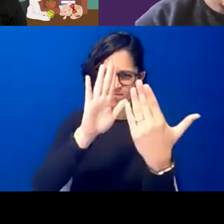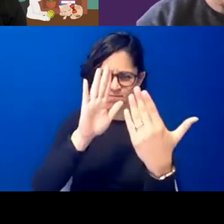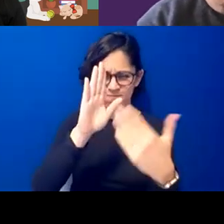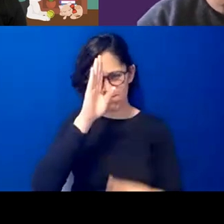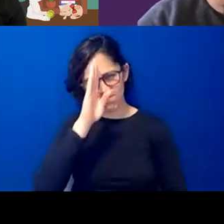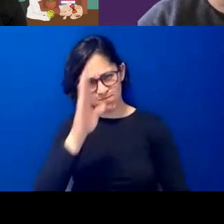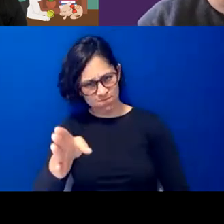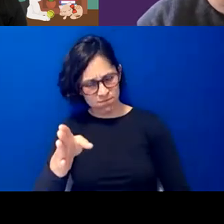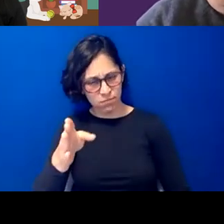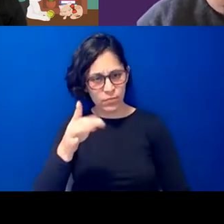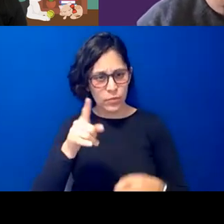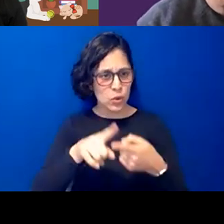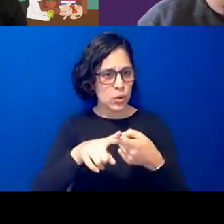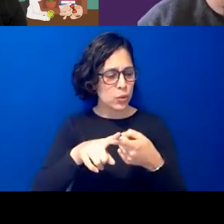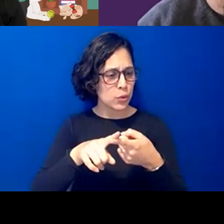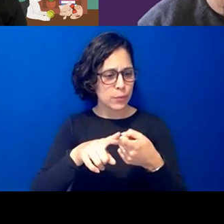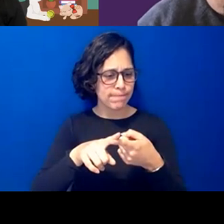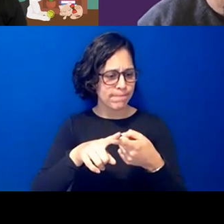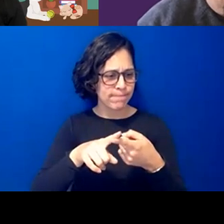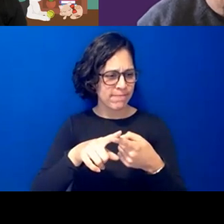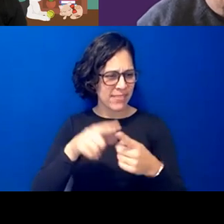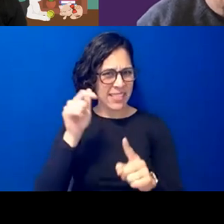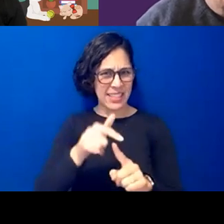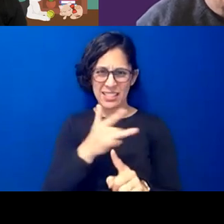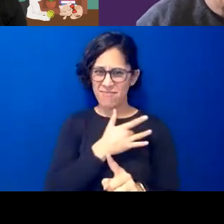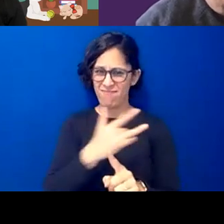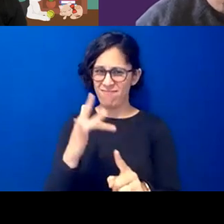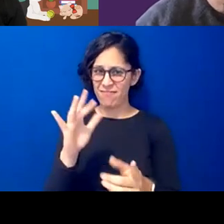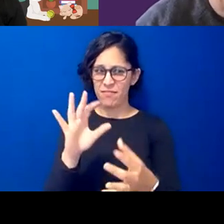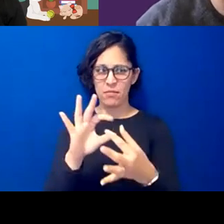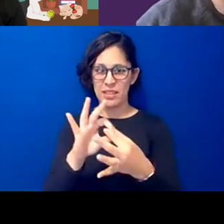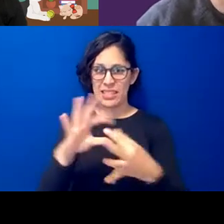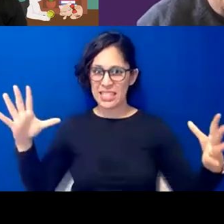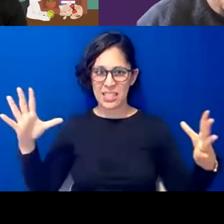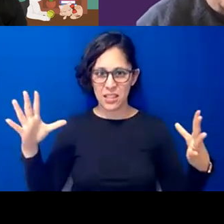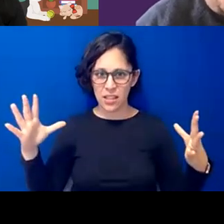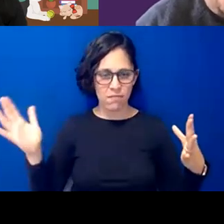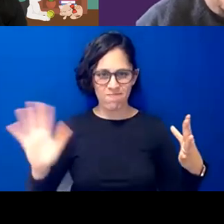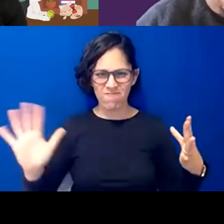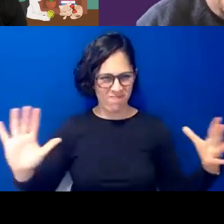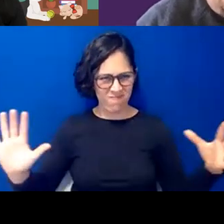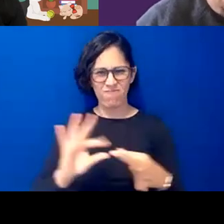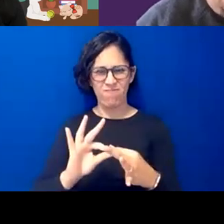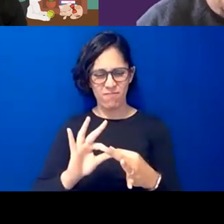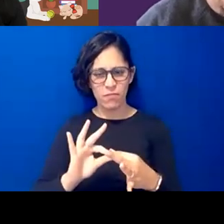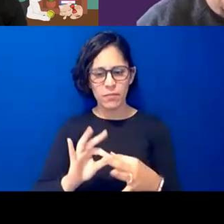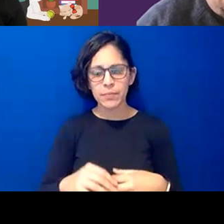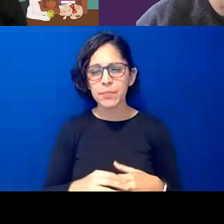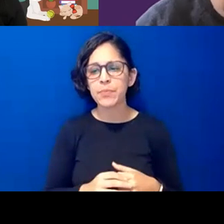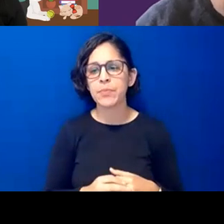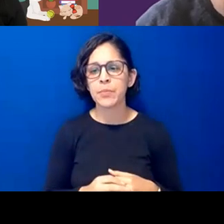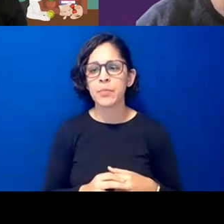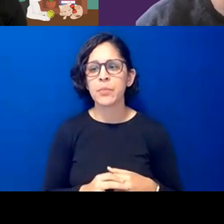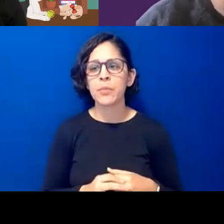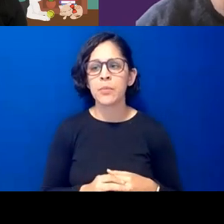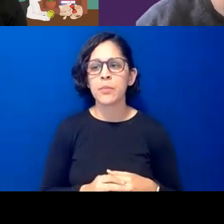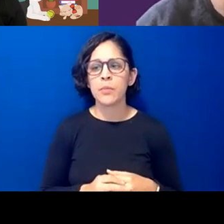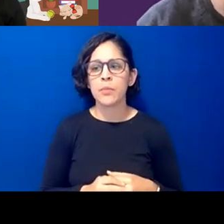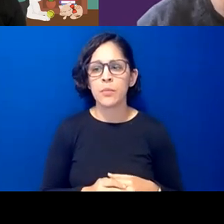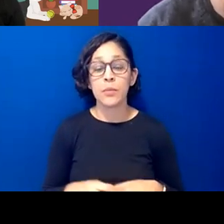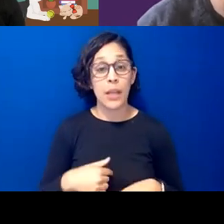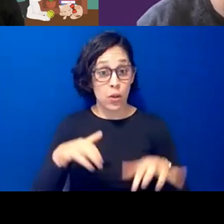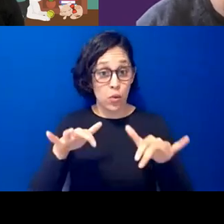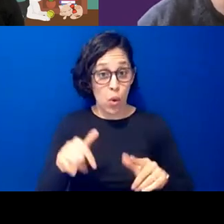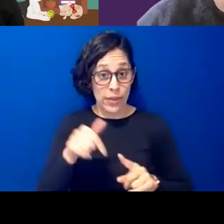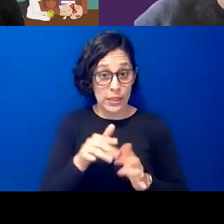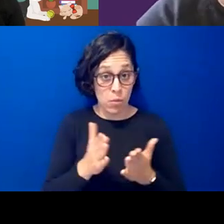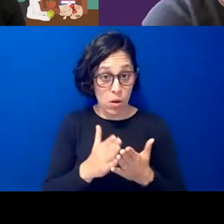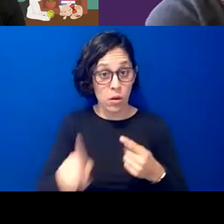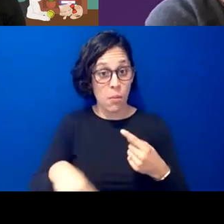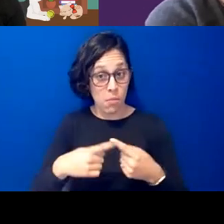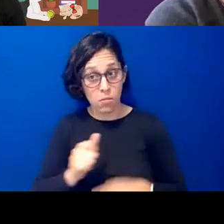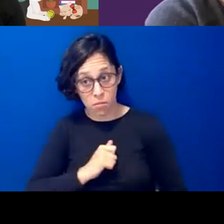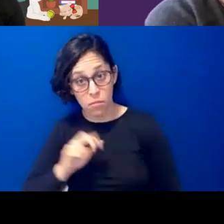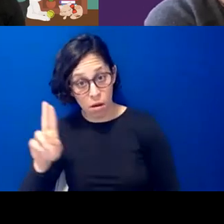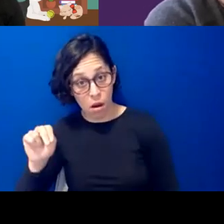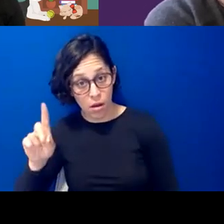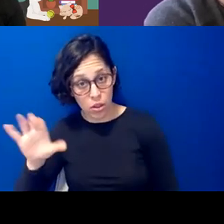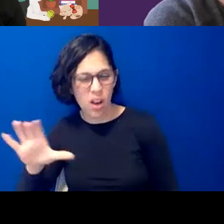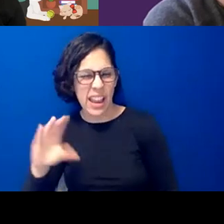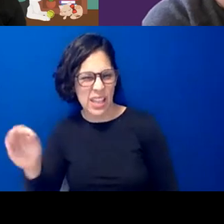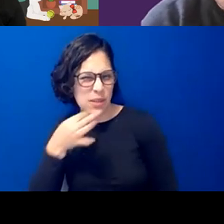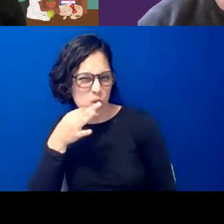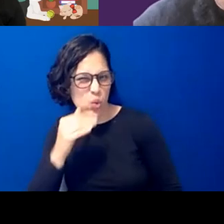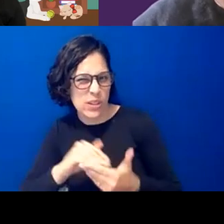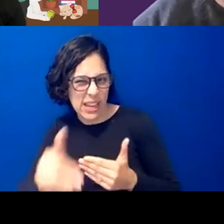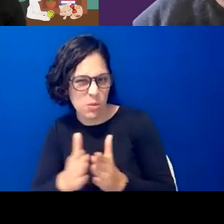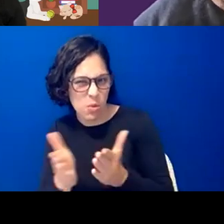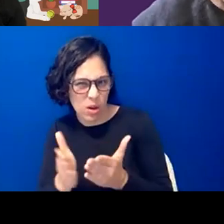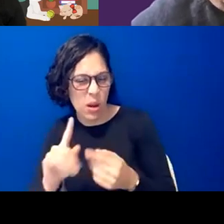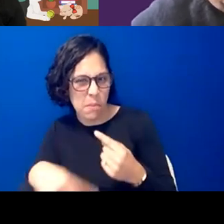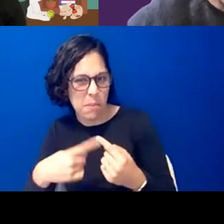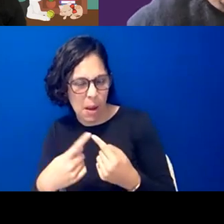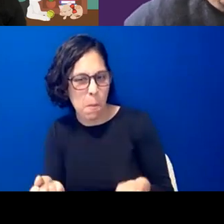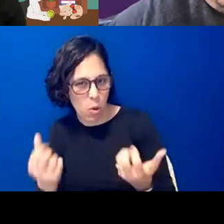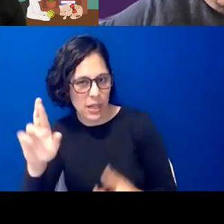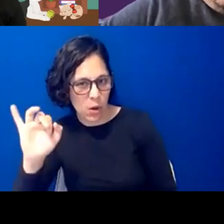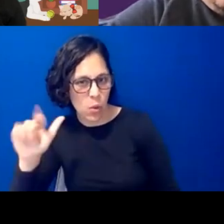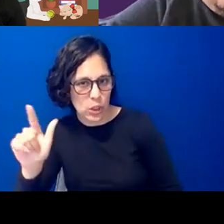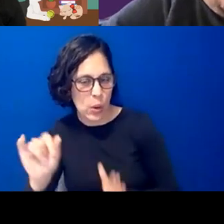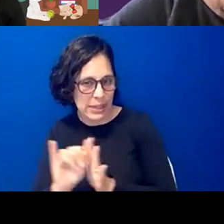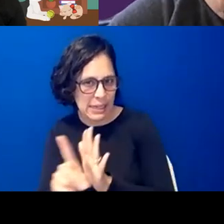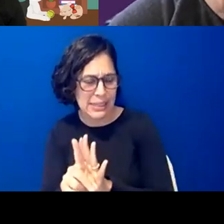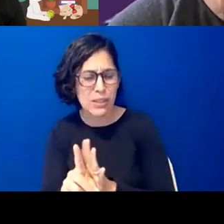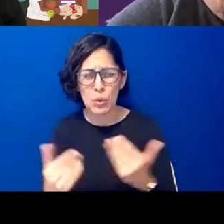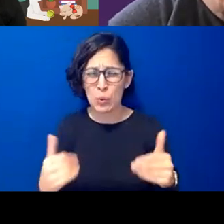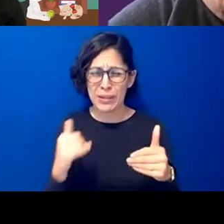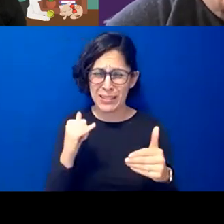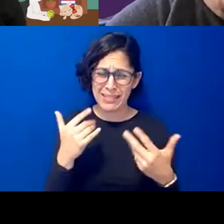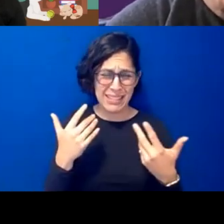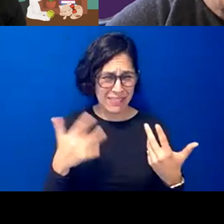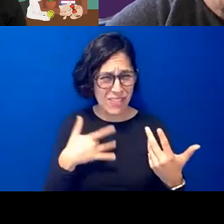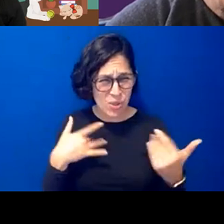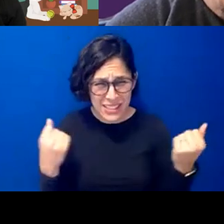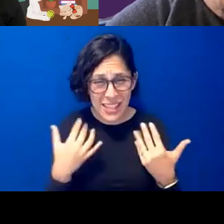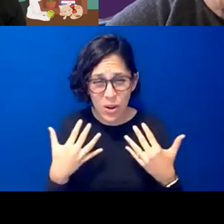Aurora Chang: To this distancing that you're talking about um and you know I felt like when I wrote this book about being a document and then this next book that's coming out about being multiracial you know it's so scary and it's so.